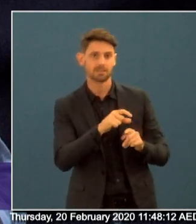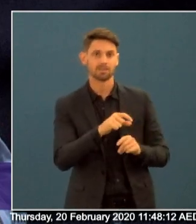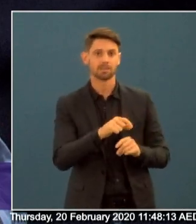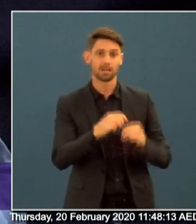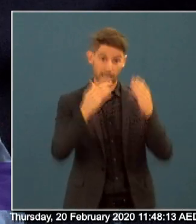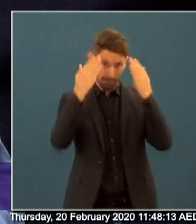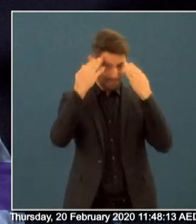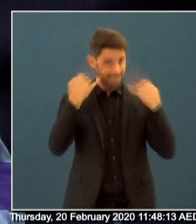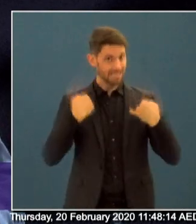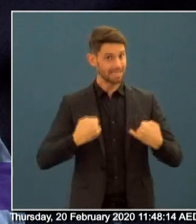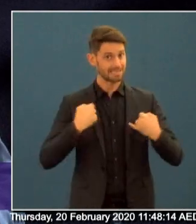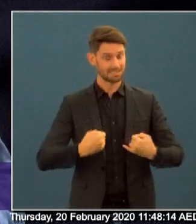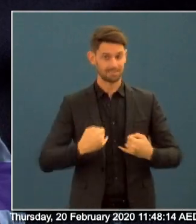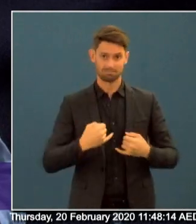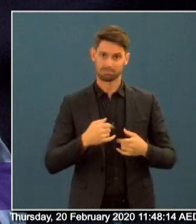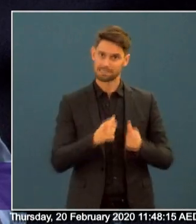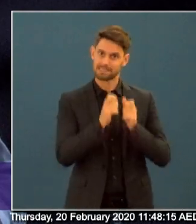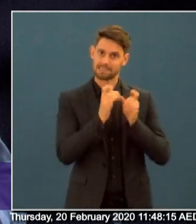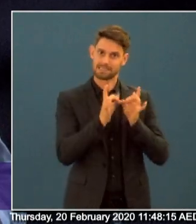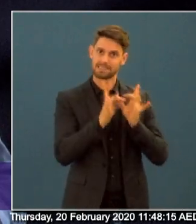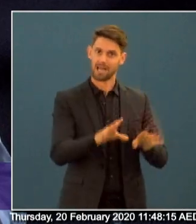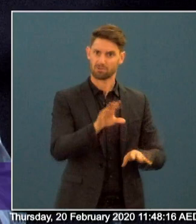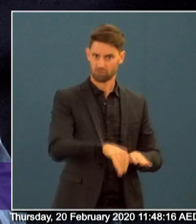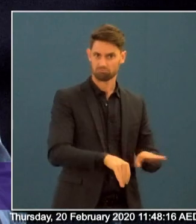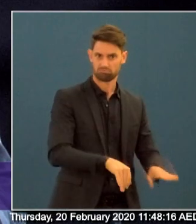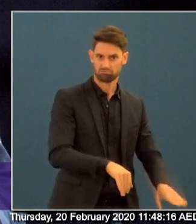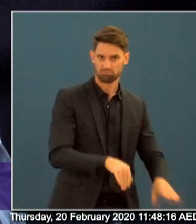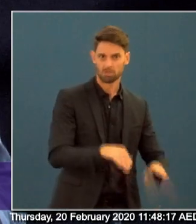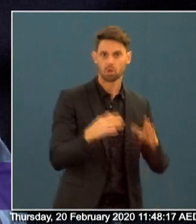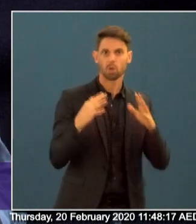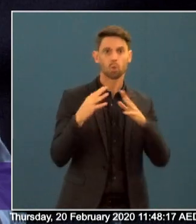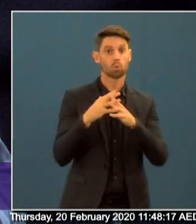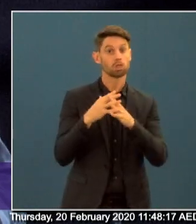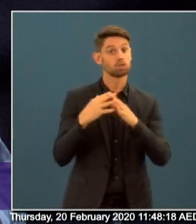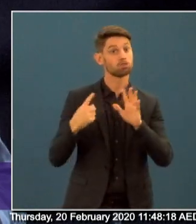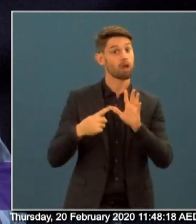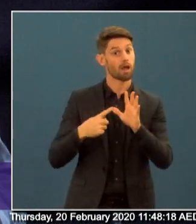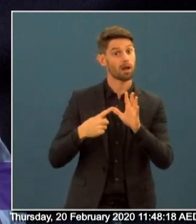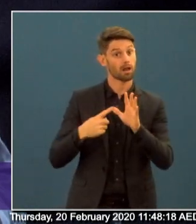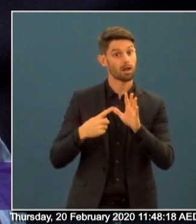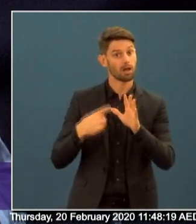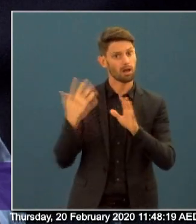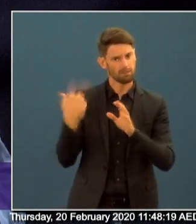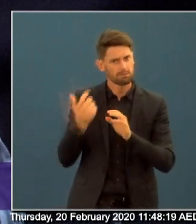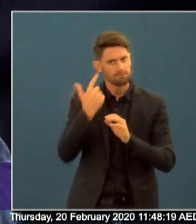And there's some good data from Western Australia that suggests that, particularly for disorders such as schizophrenia that